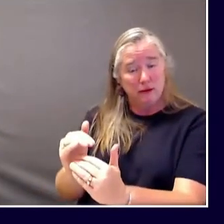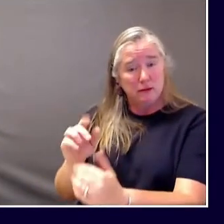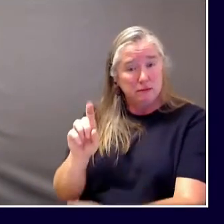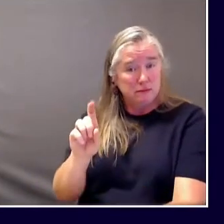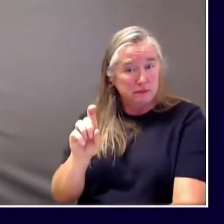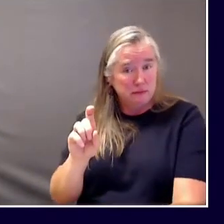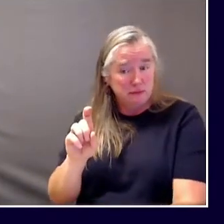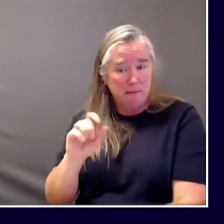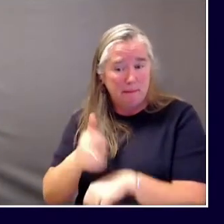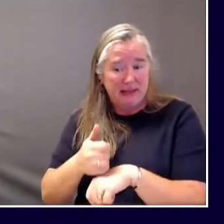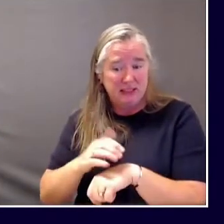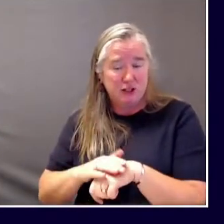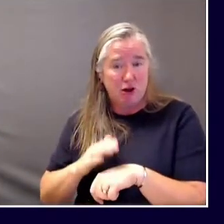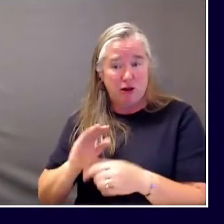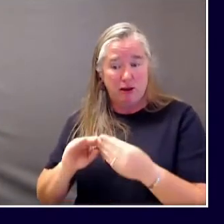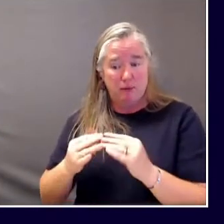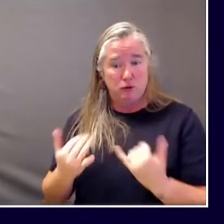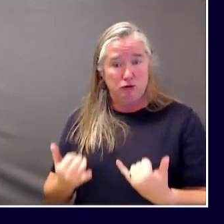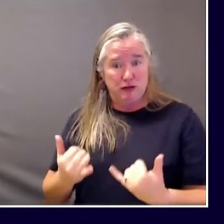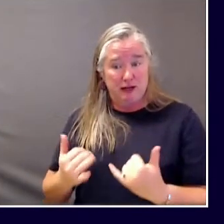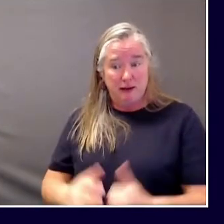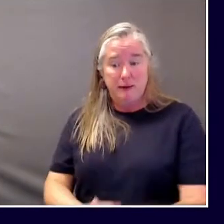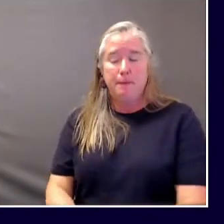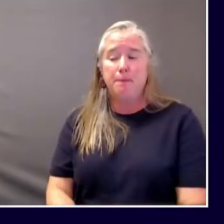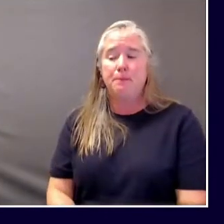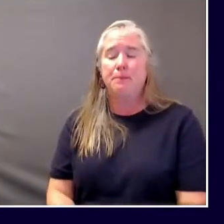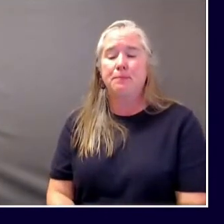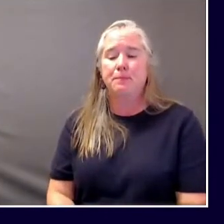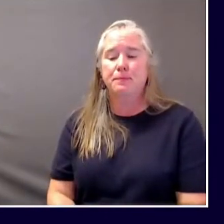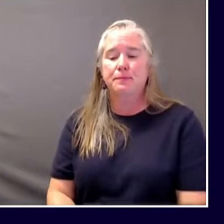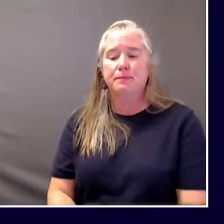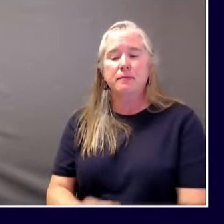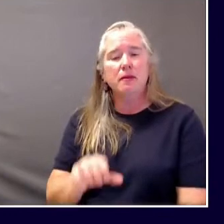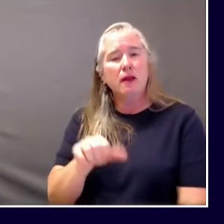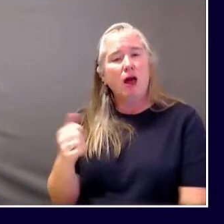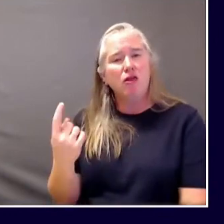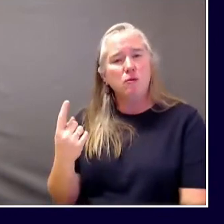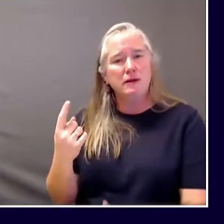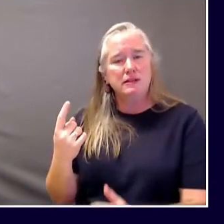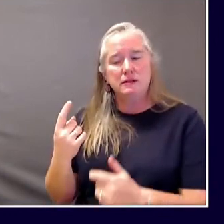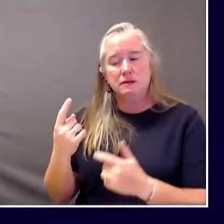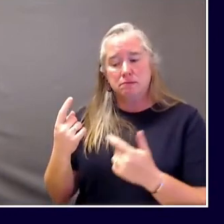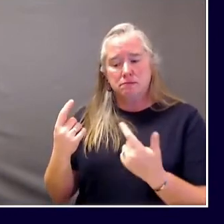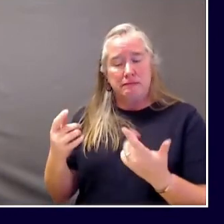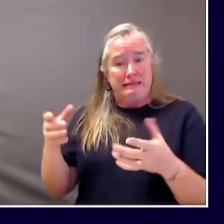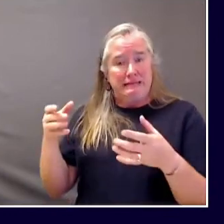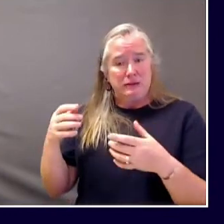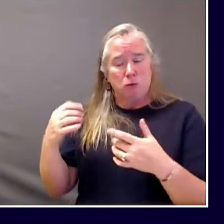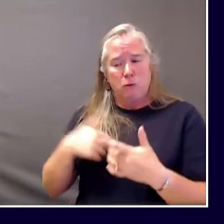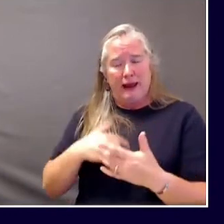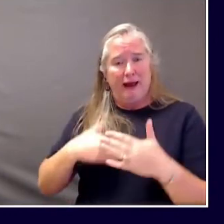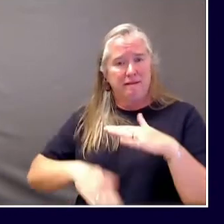what is going right now and also